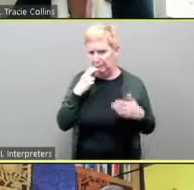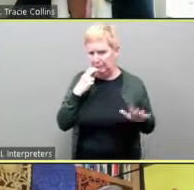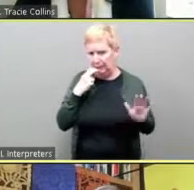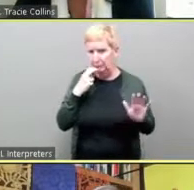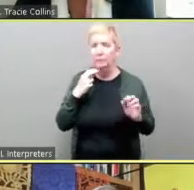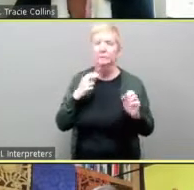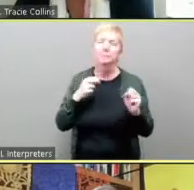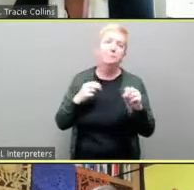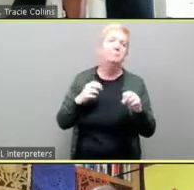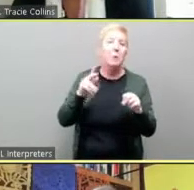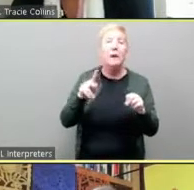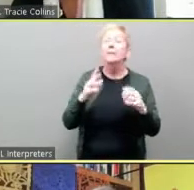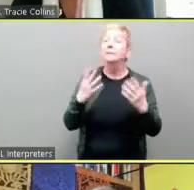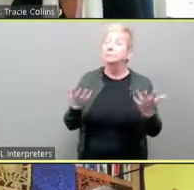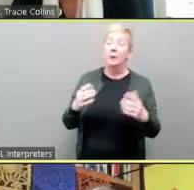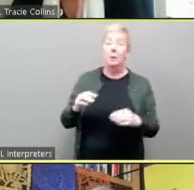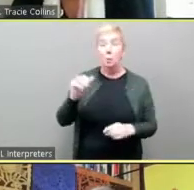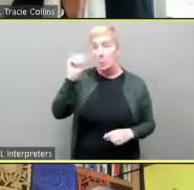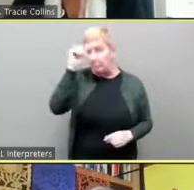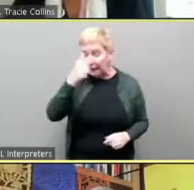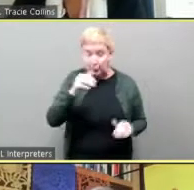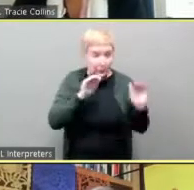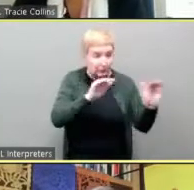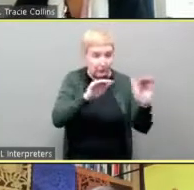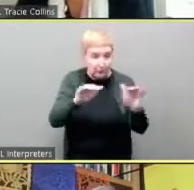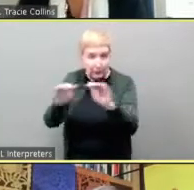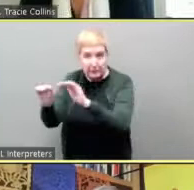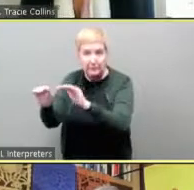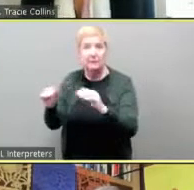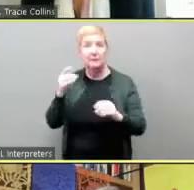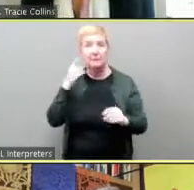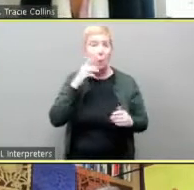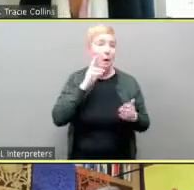reminder from both Secretary Collins myself. Get registered now. Even if